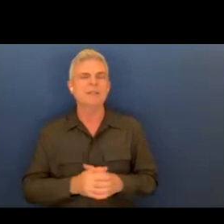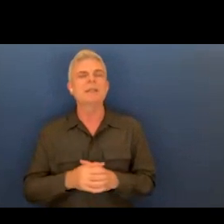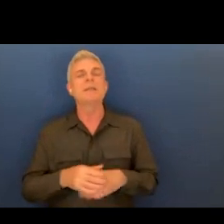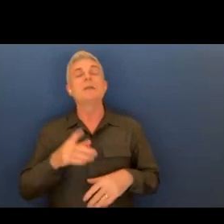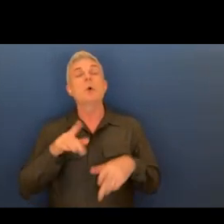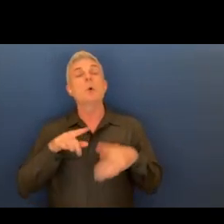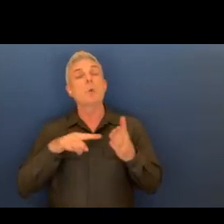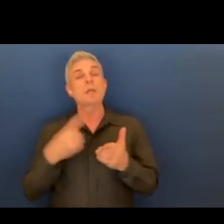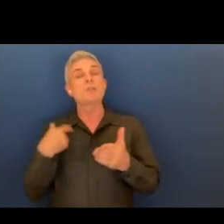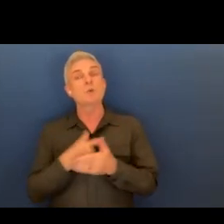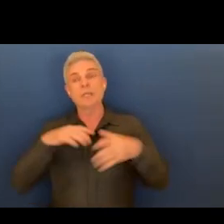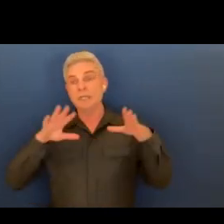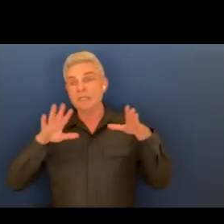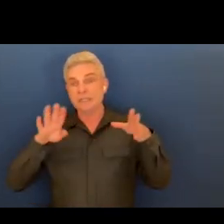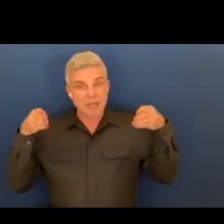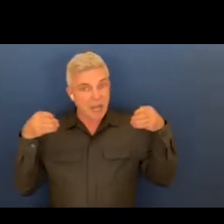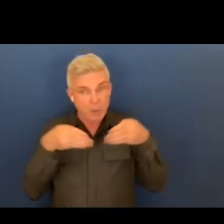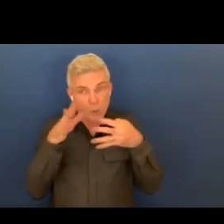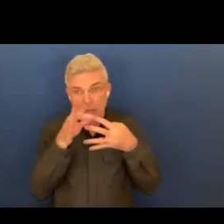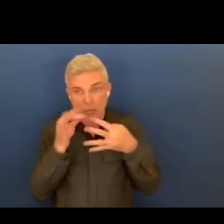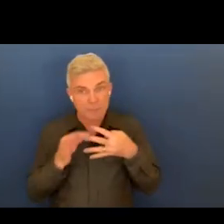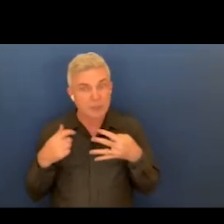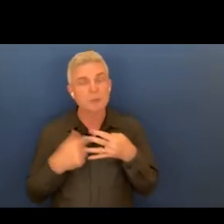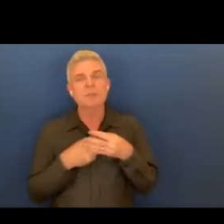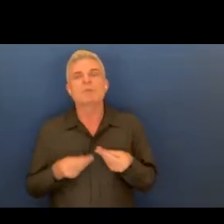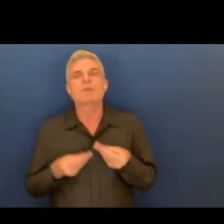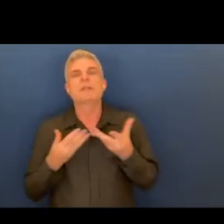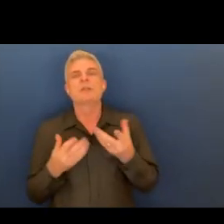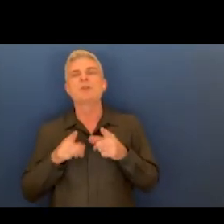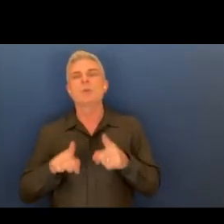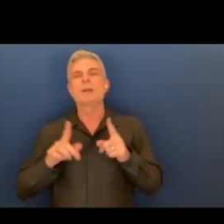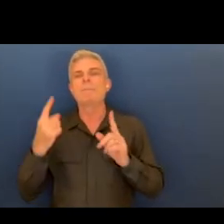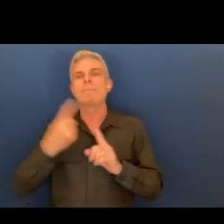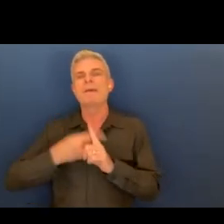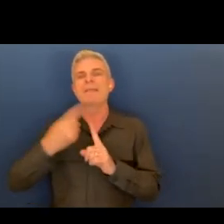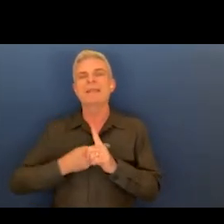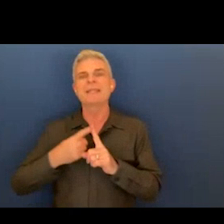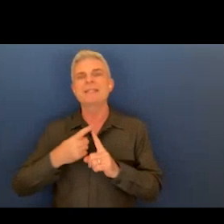working group narrowed options, we presented those options at our monthly Steering Committee